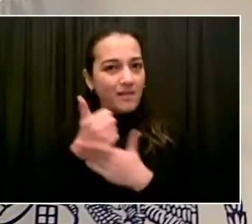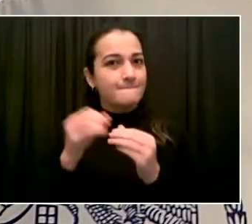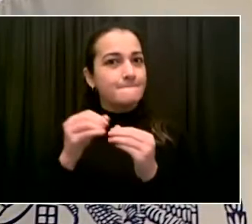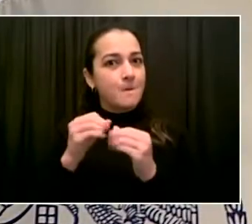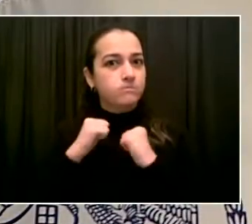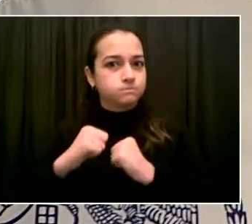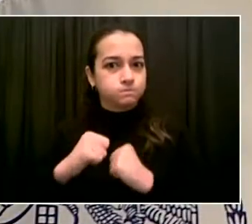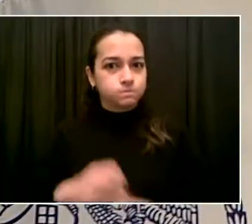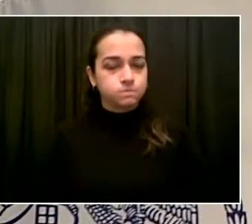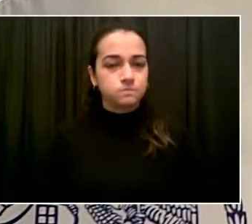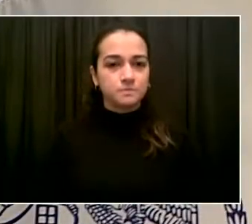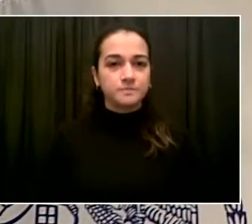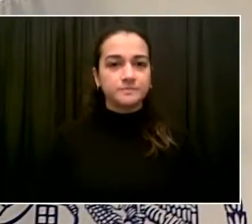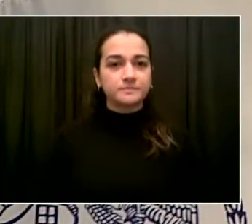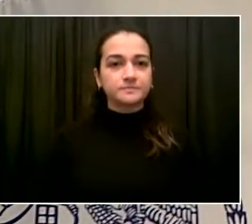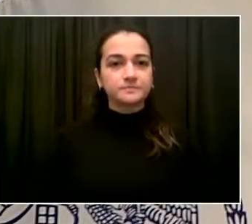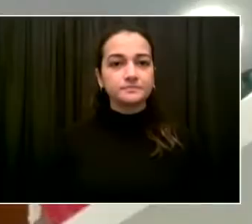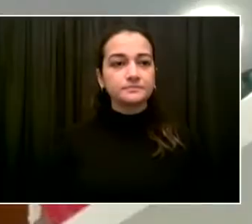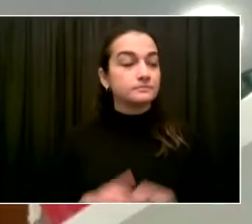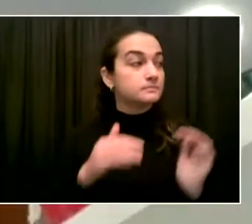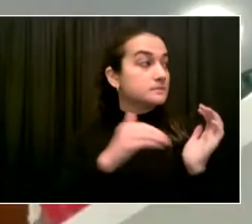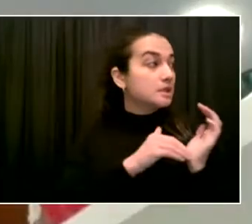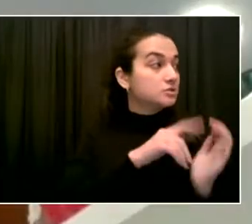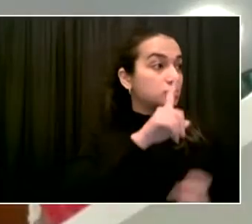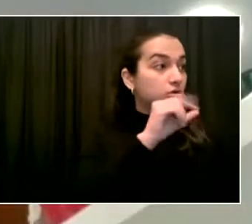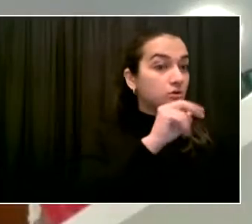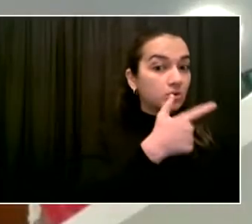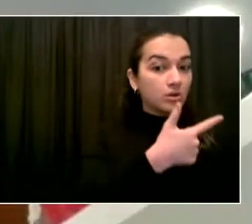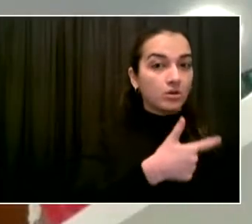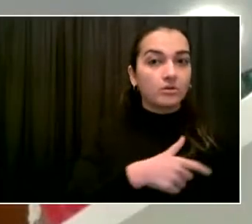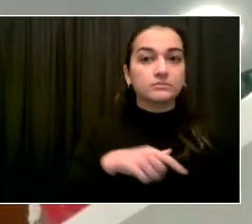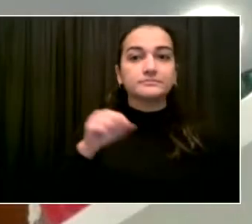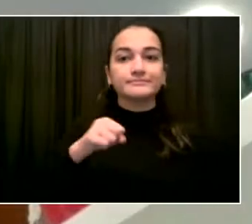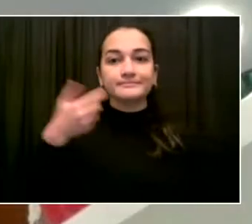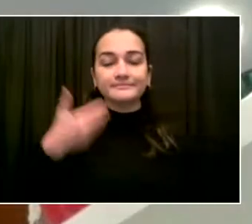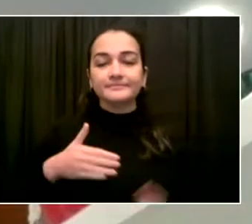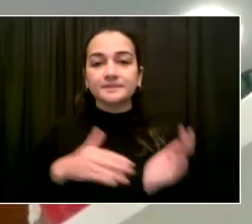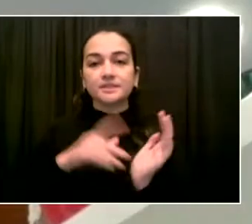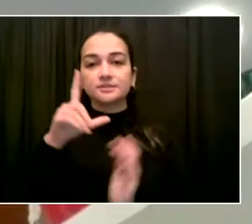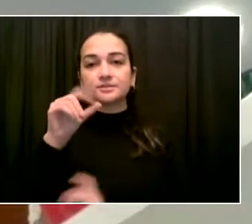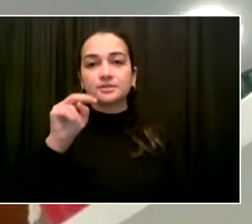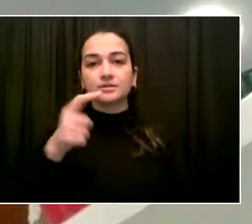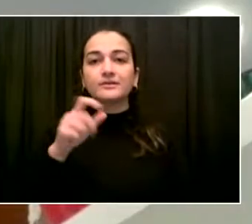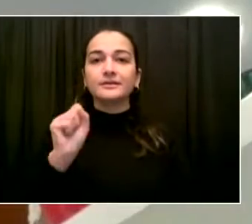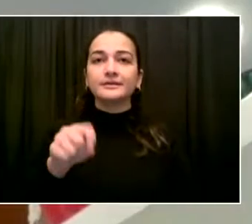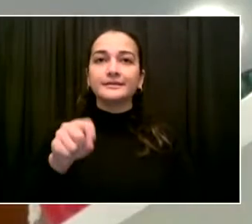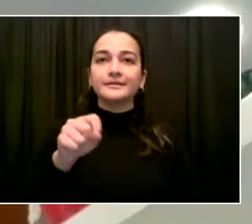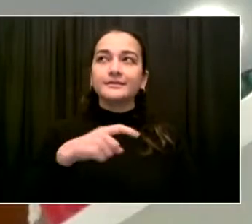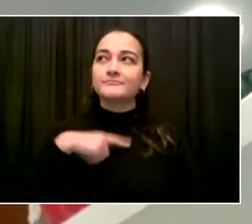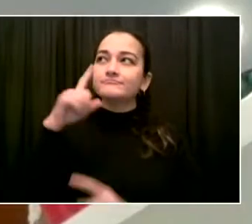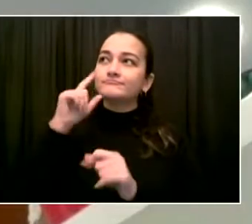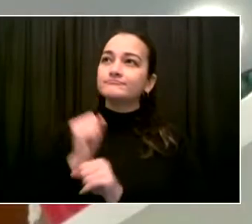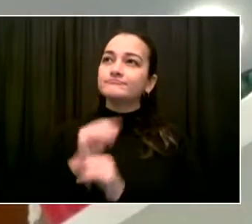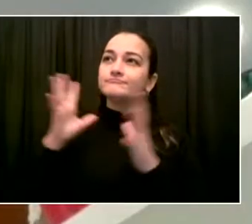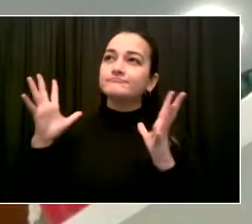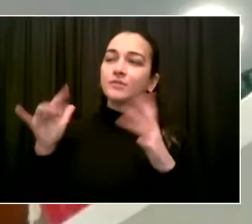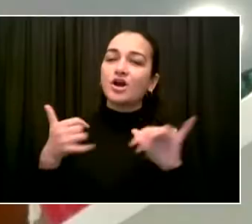PROTECTION. DR. LONG? THINK ABOUT HOLIDAY